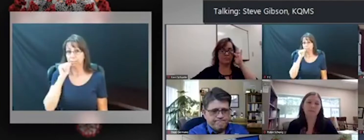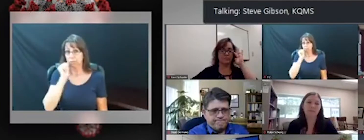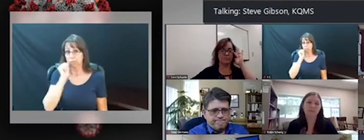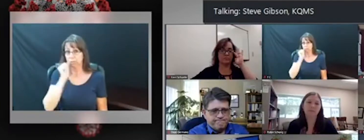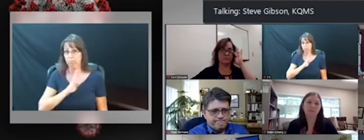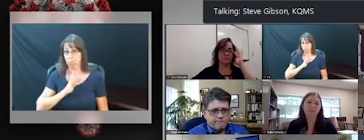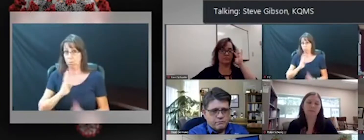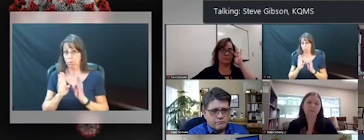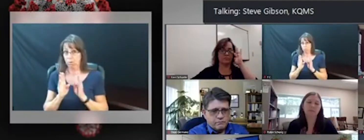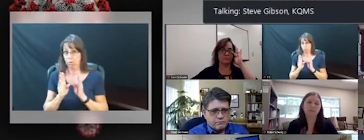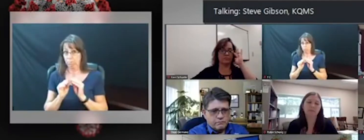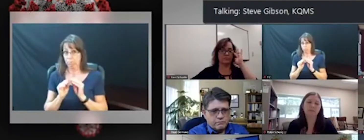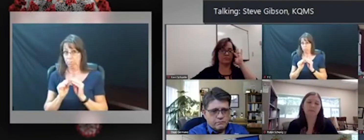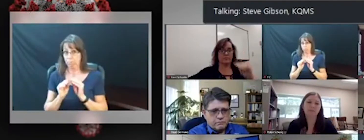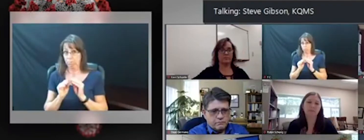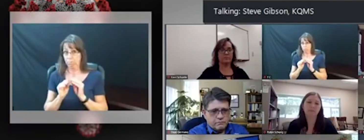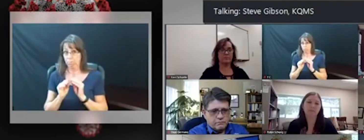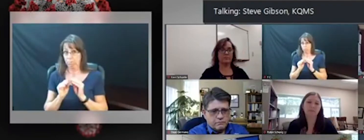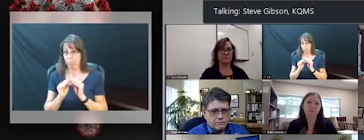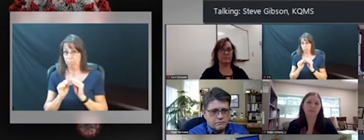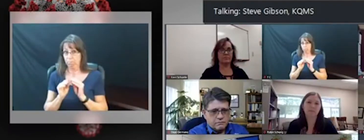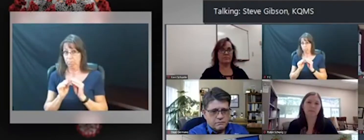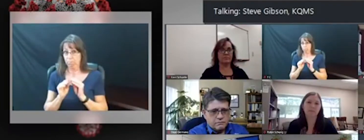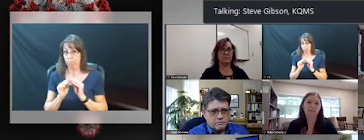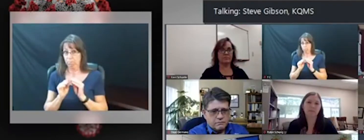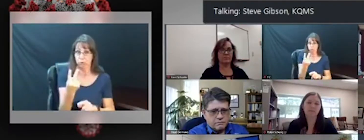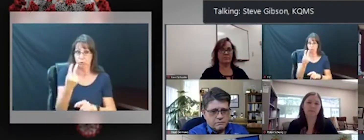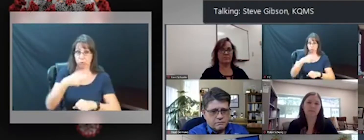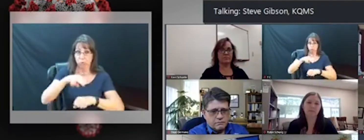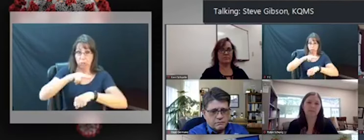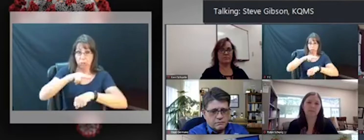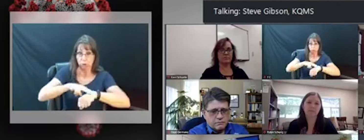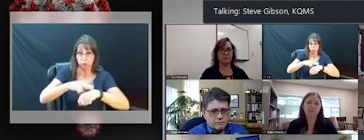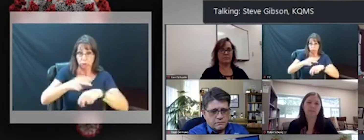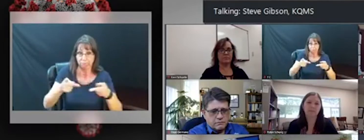Windsor may be on the verge of an outbreak. Is there any more information on that and